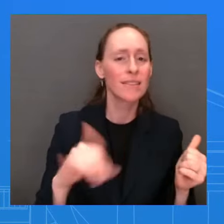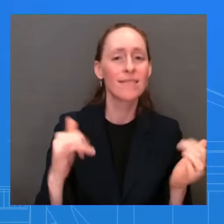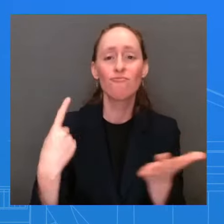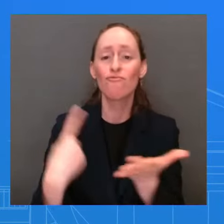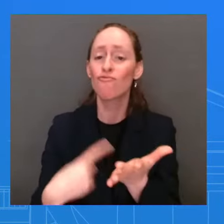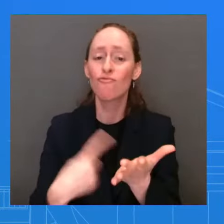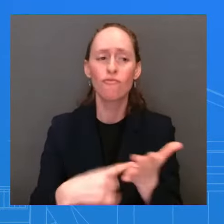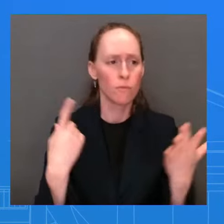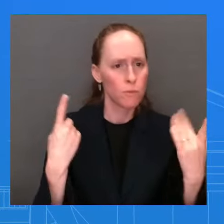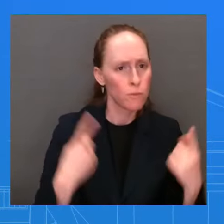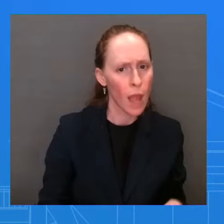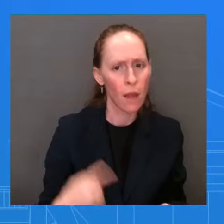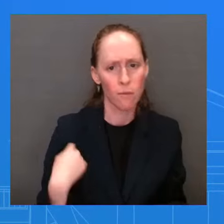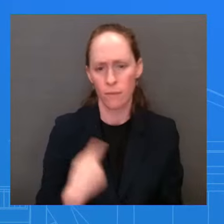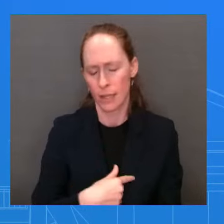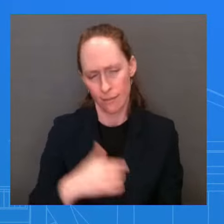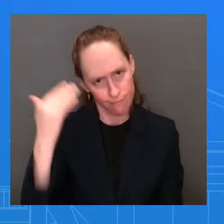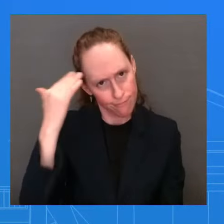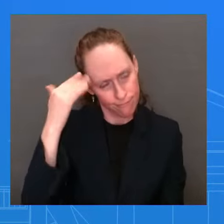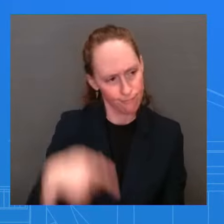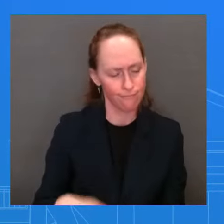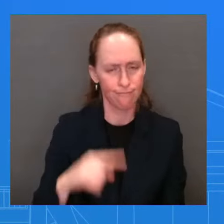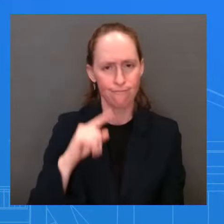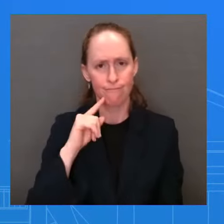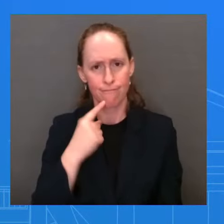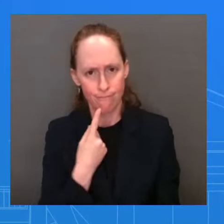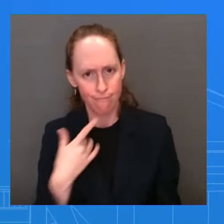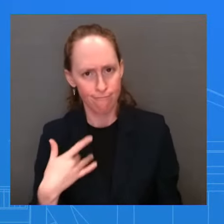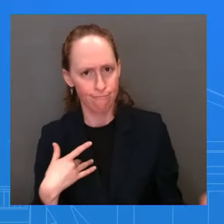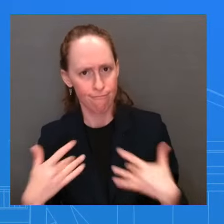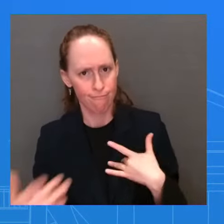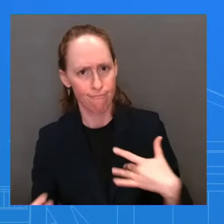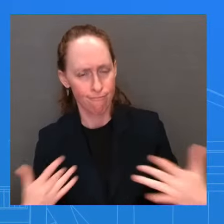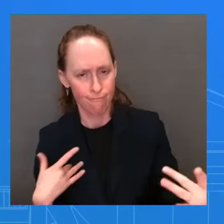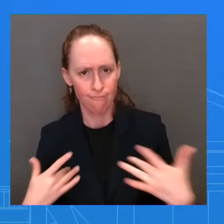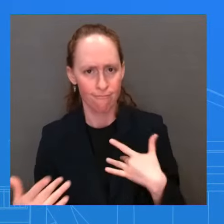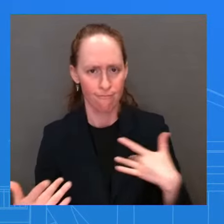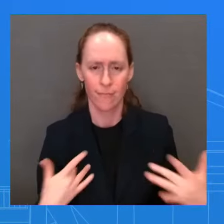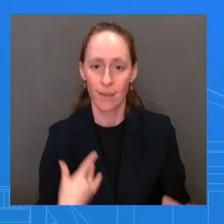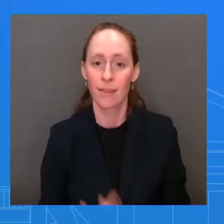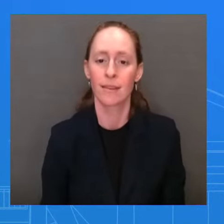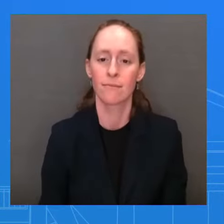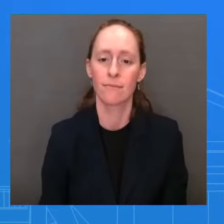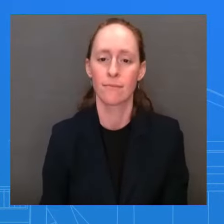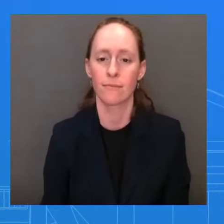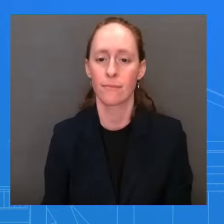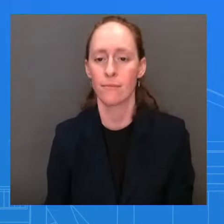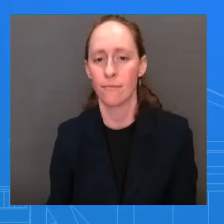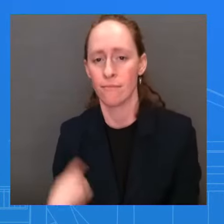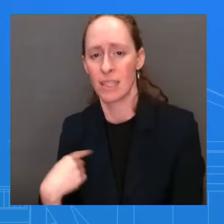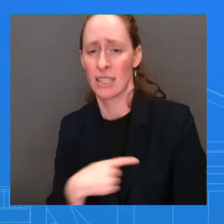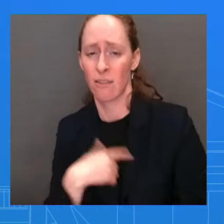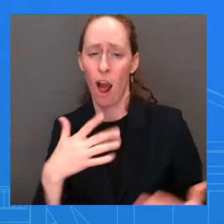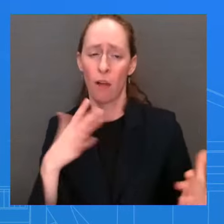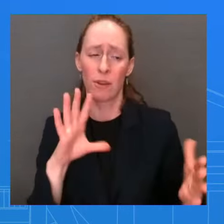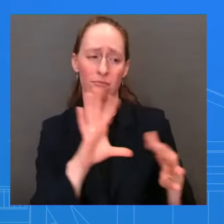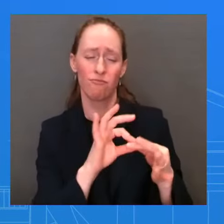and it is consistent with being close and enduring allies. Again, it is ironclad -- our commitment to them.